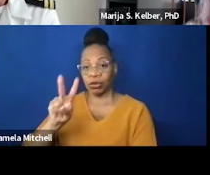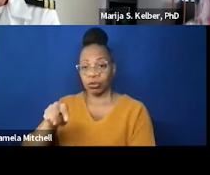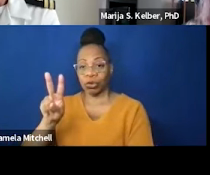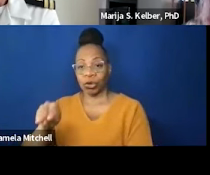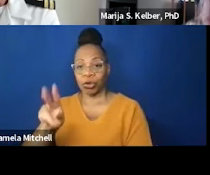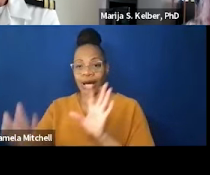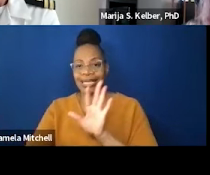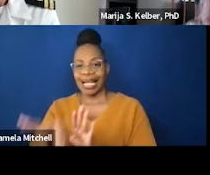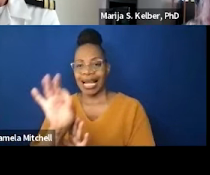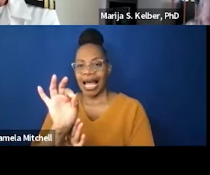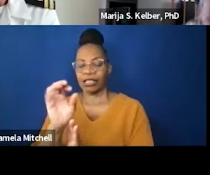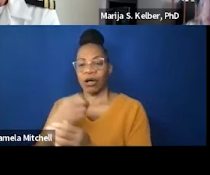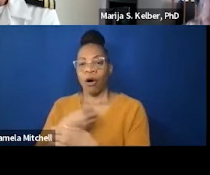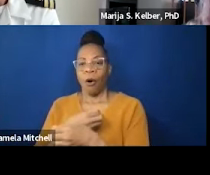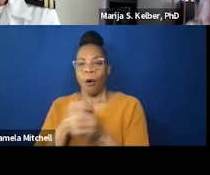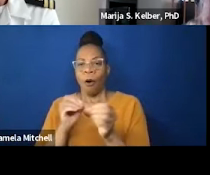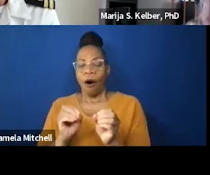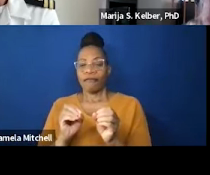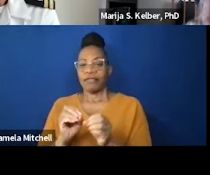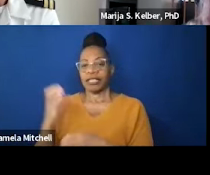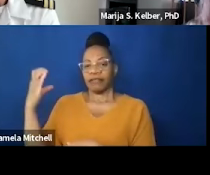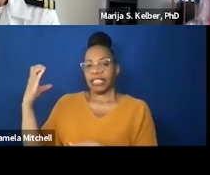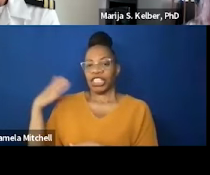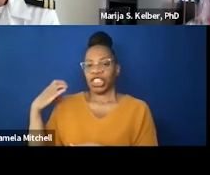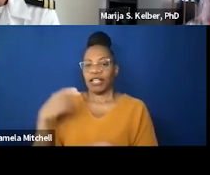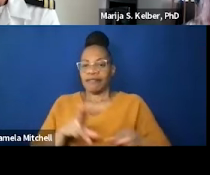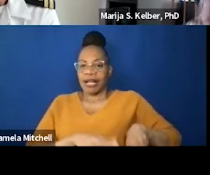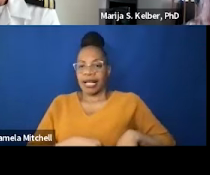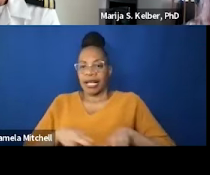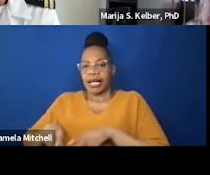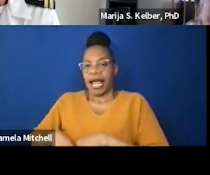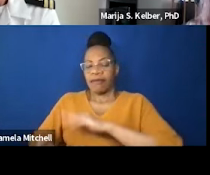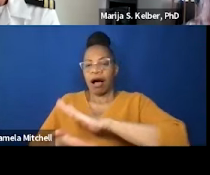by the Office of the Chief of Naval Operations' 21st Century Sailor Office